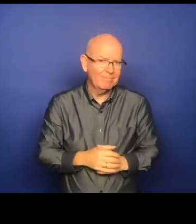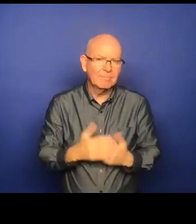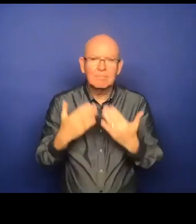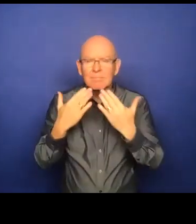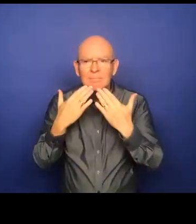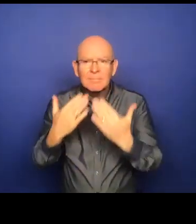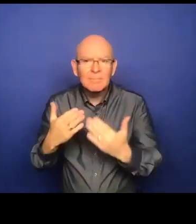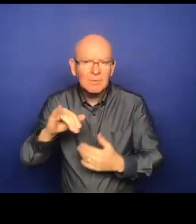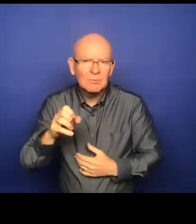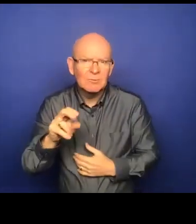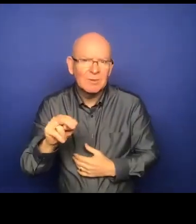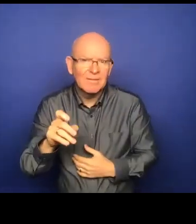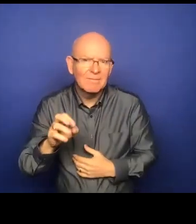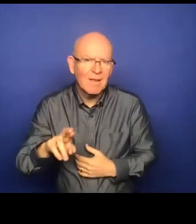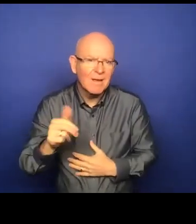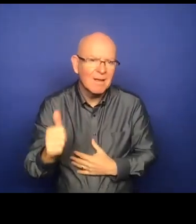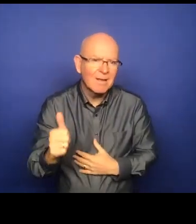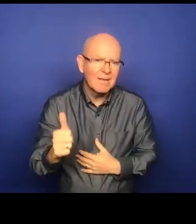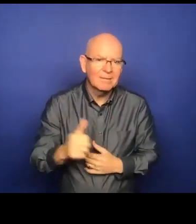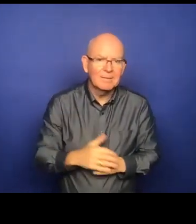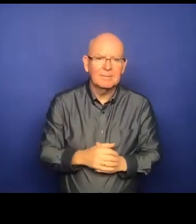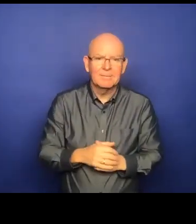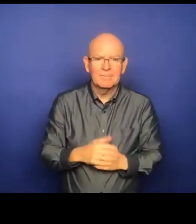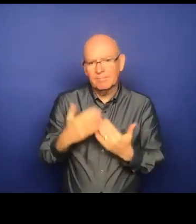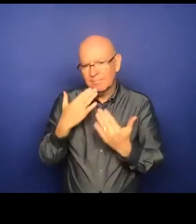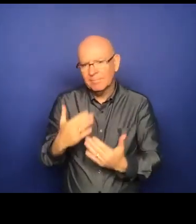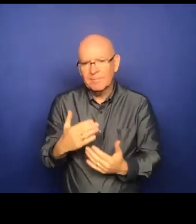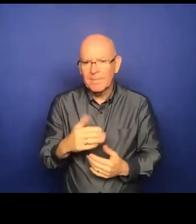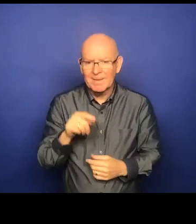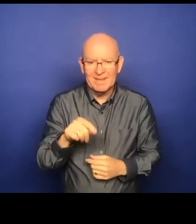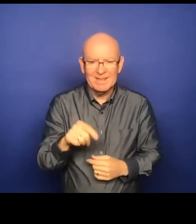call that is coming from